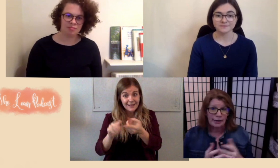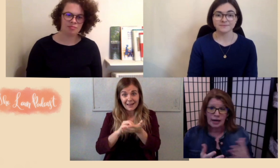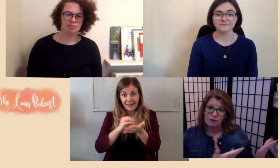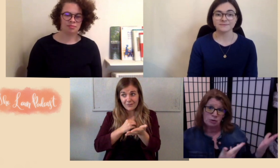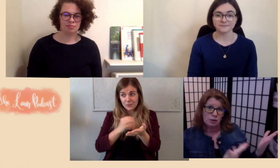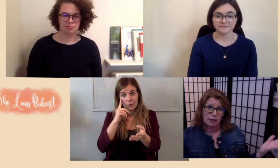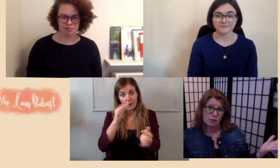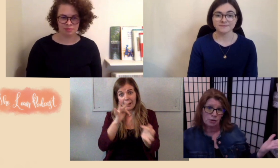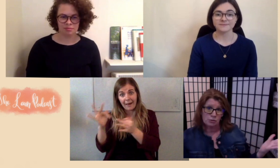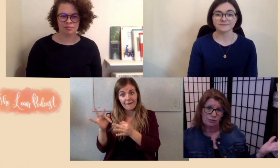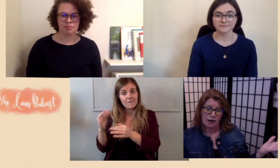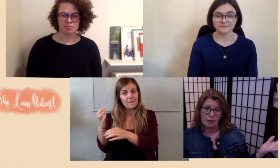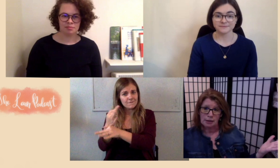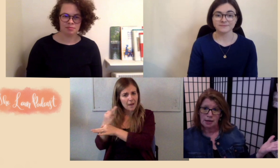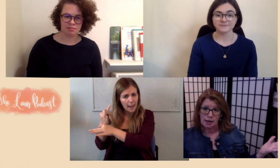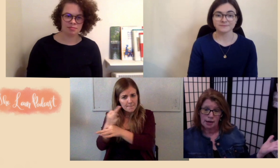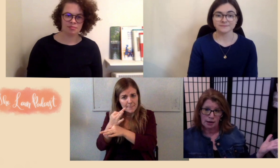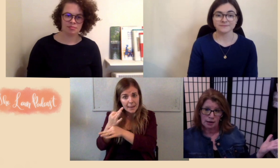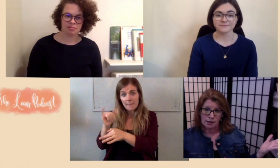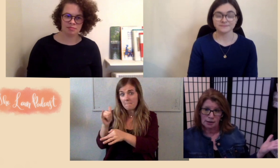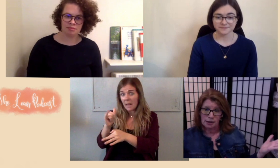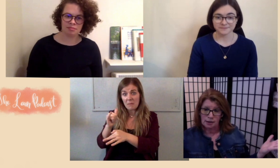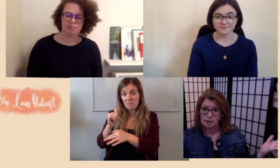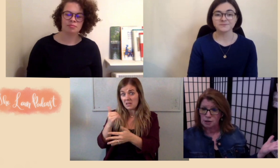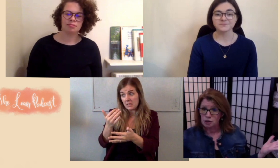within the next, perhaps, space, next to you.